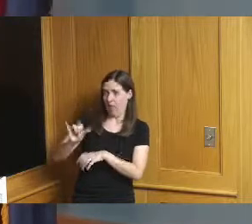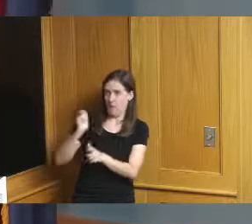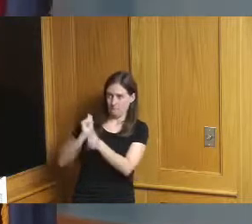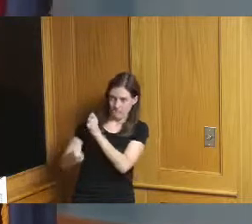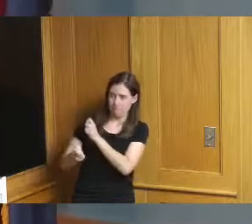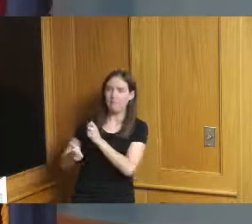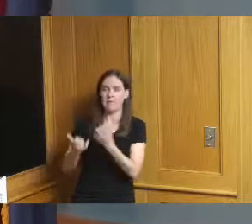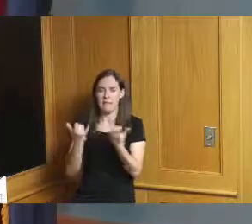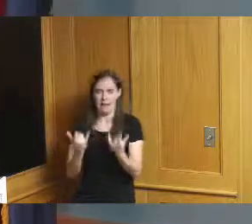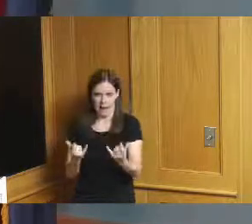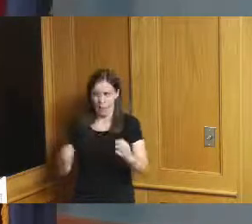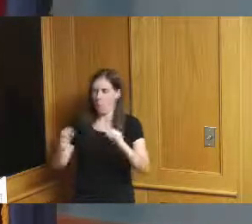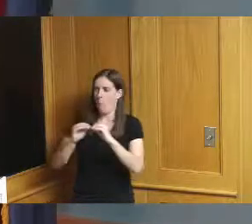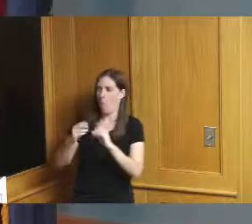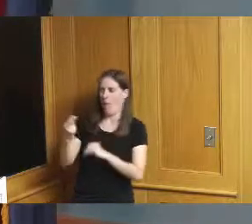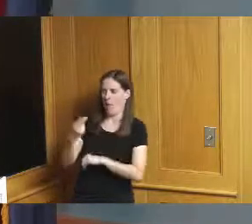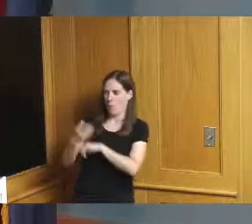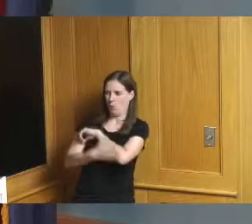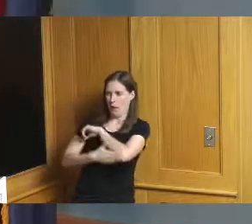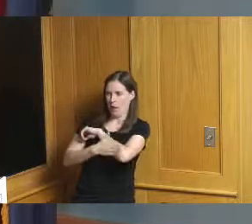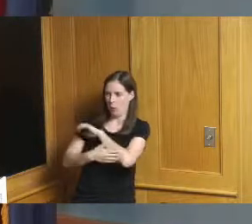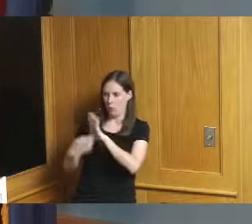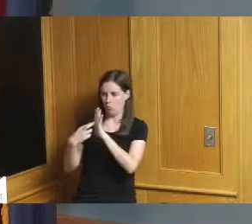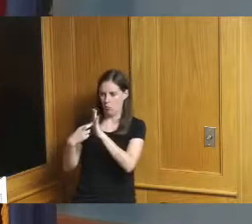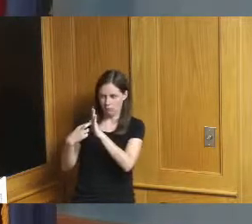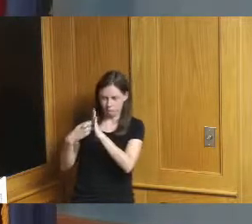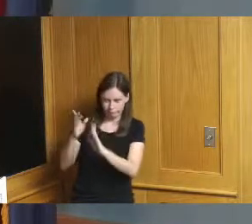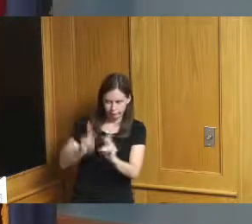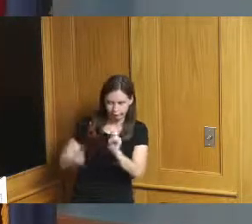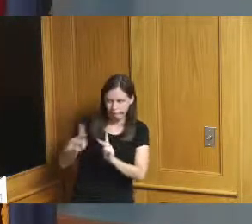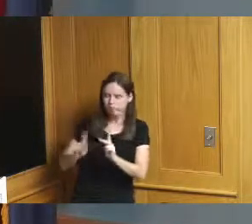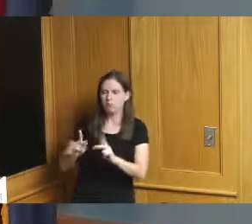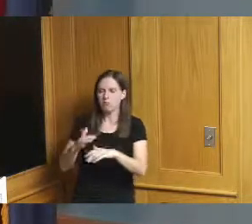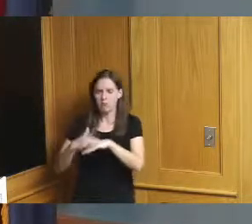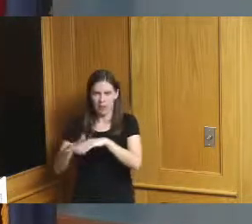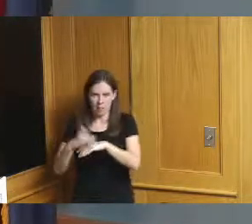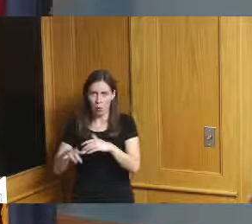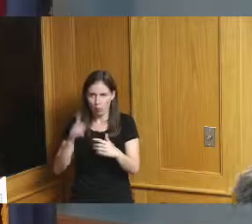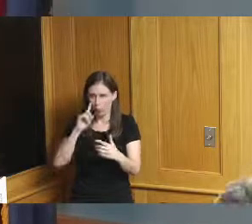county representatives on there we have eight Hamilton County and five city of cincinnati and